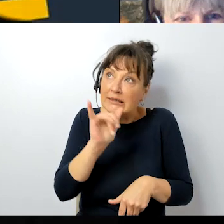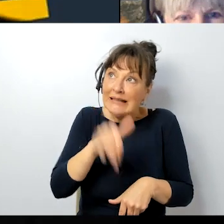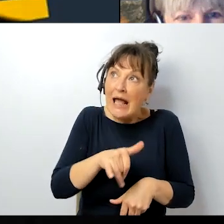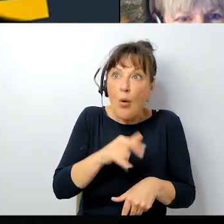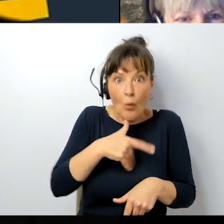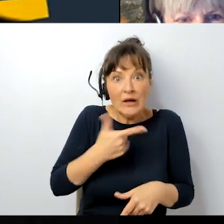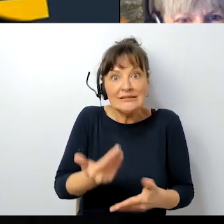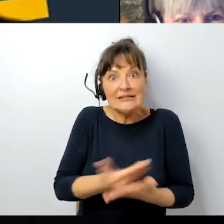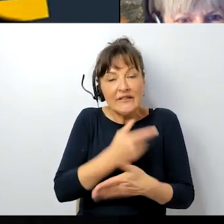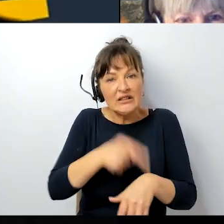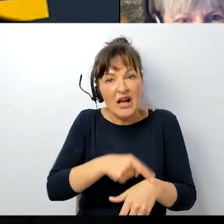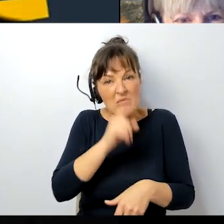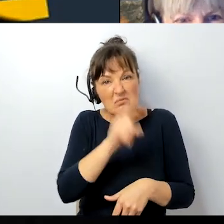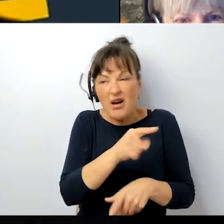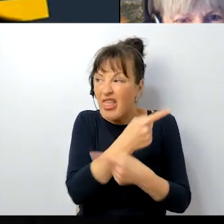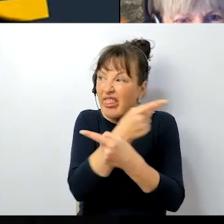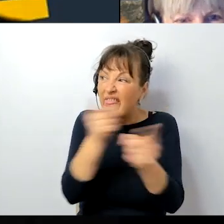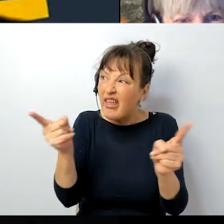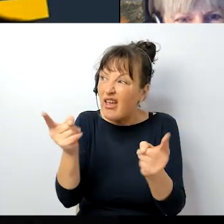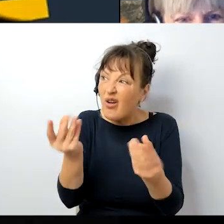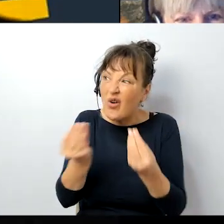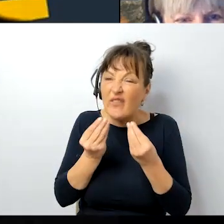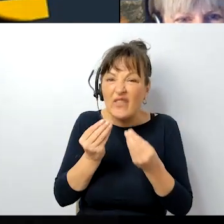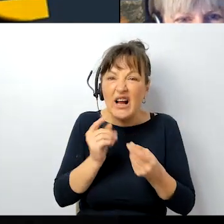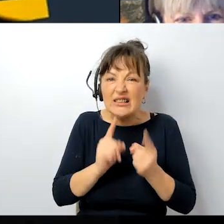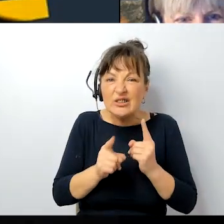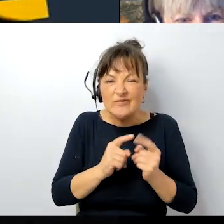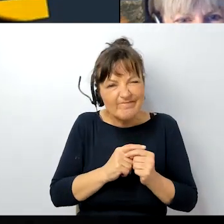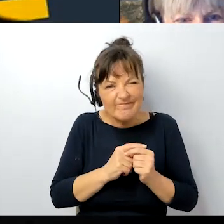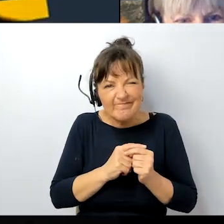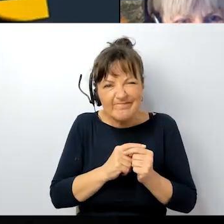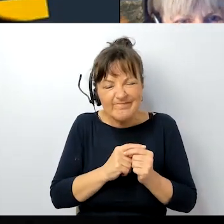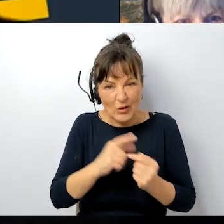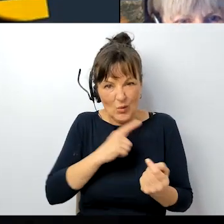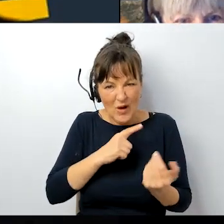are less likely to be invited in for an interview. Whereas if you spend a little bit of extra time,